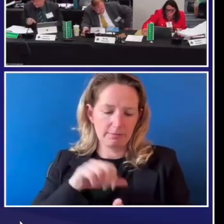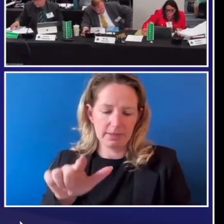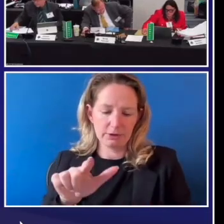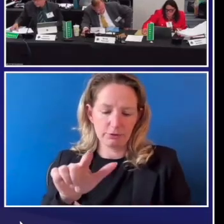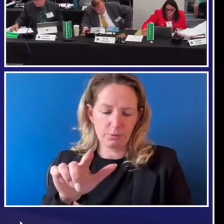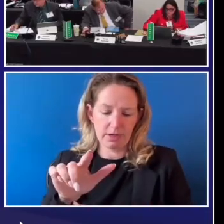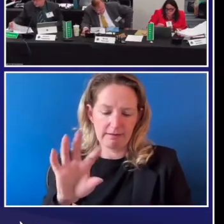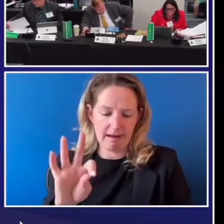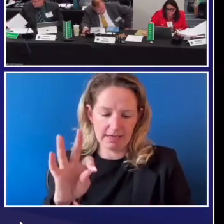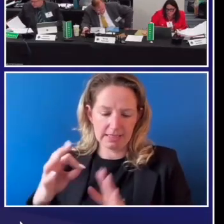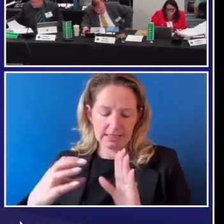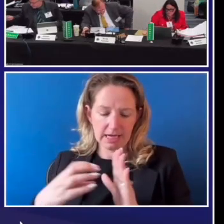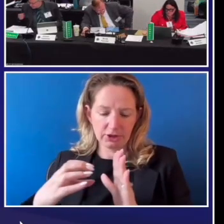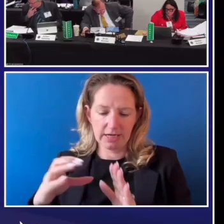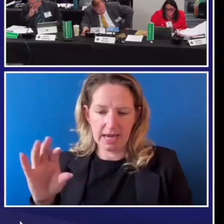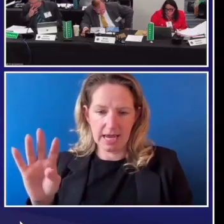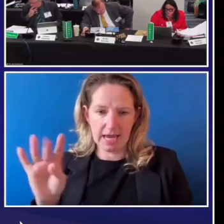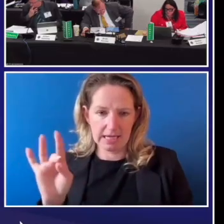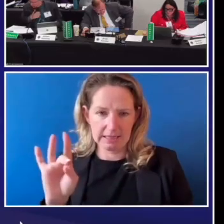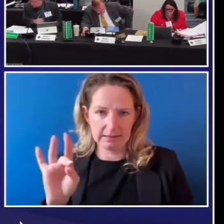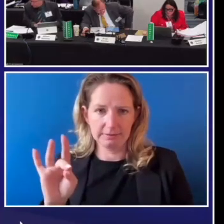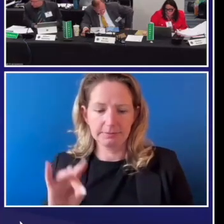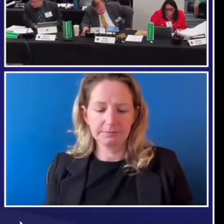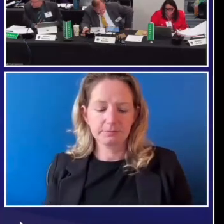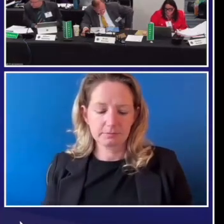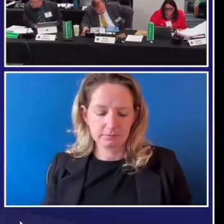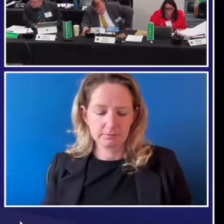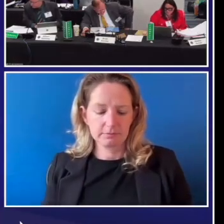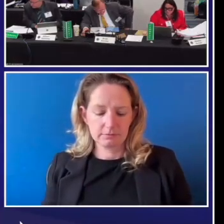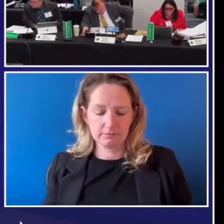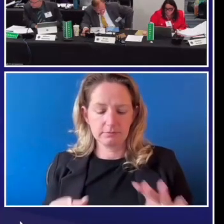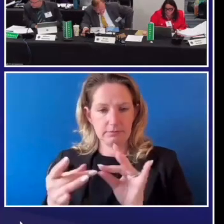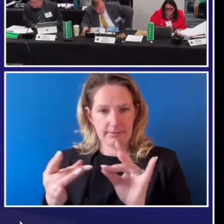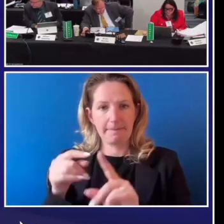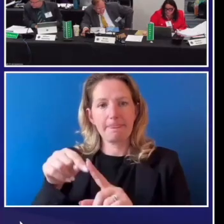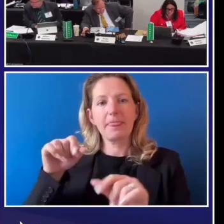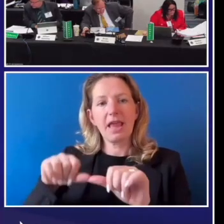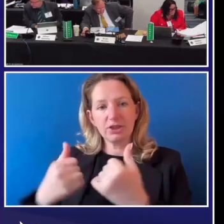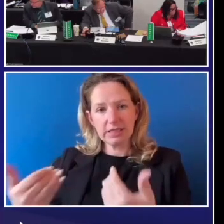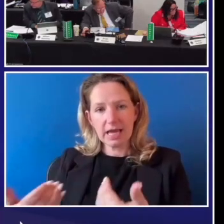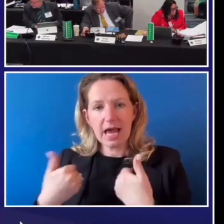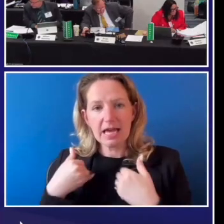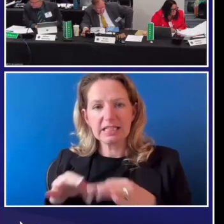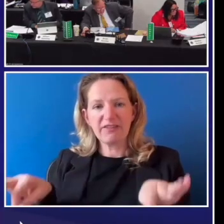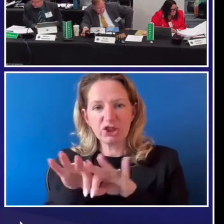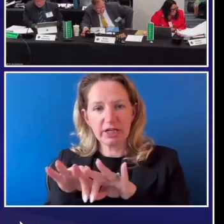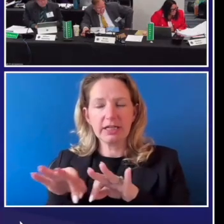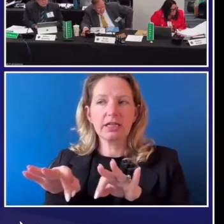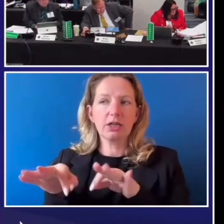Um, the starts out, the agency has sufficient controls. What is the definition of sufficient controls?